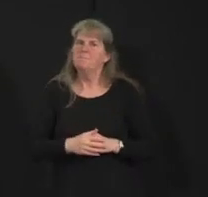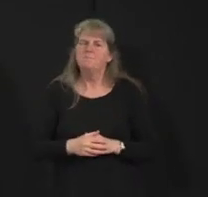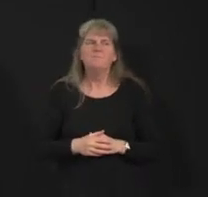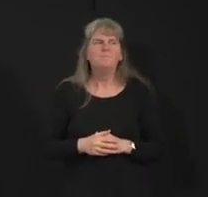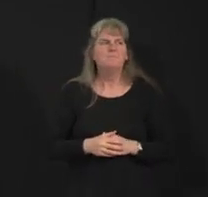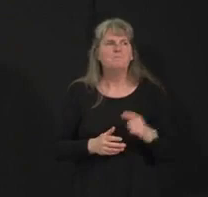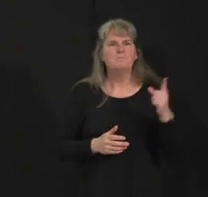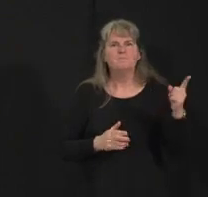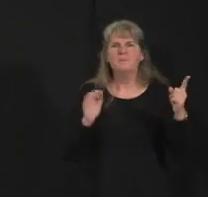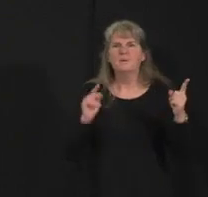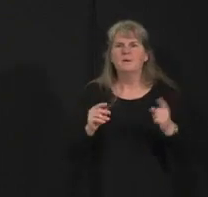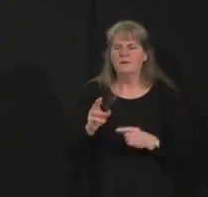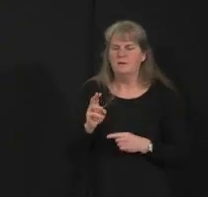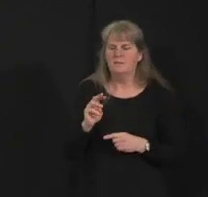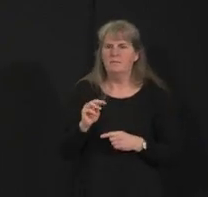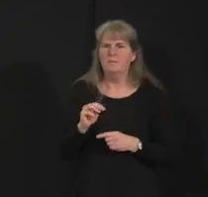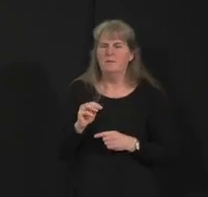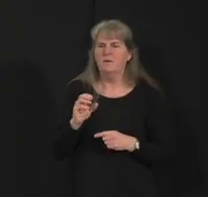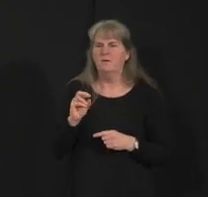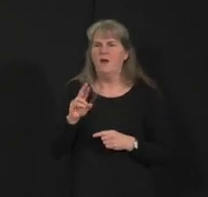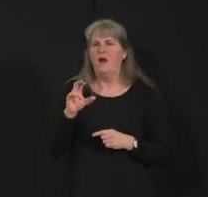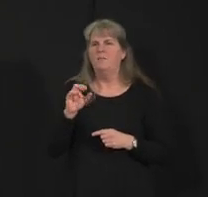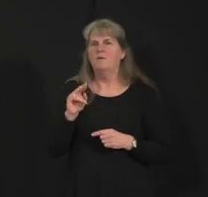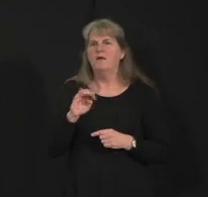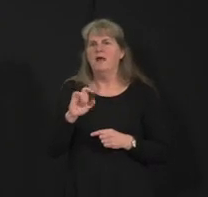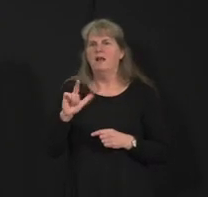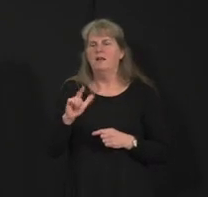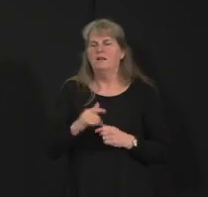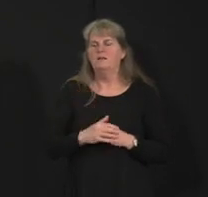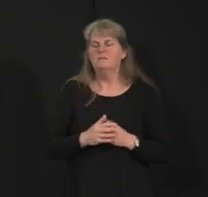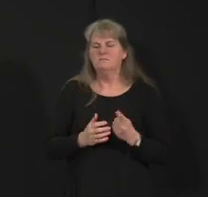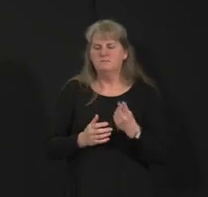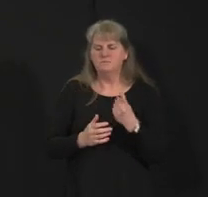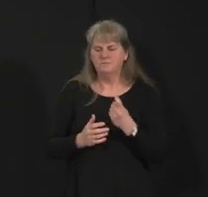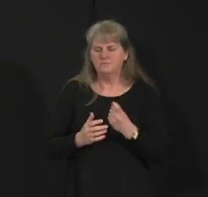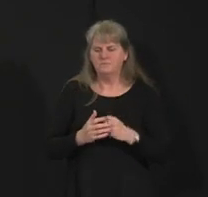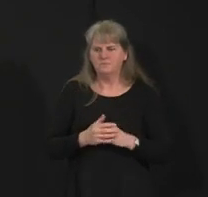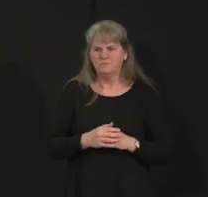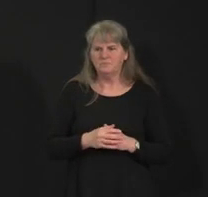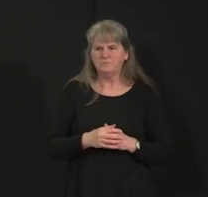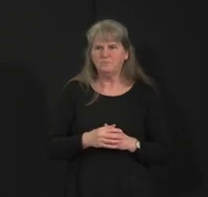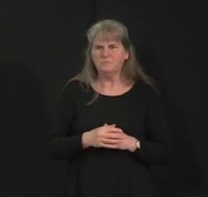Okay. Next?